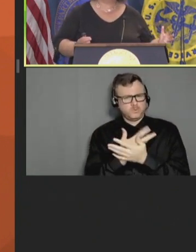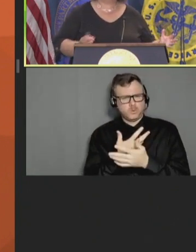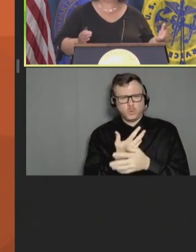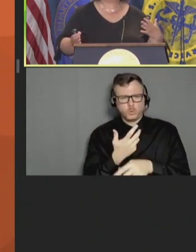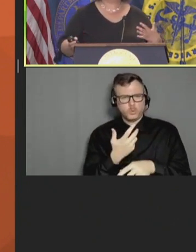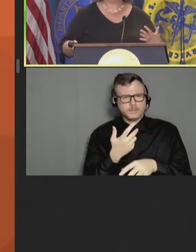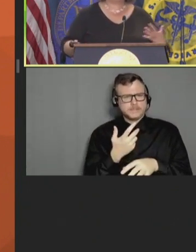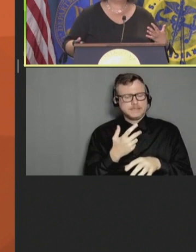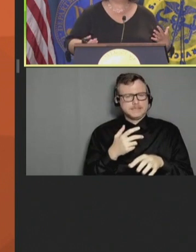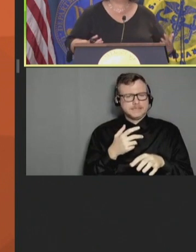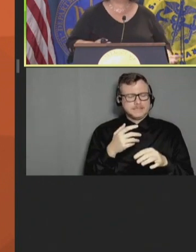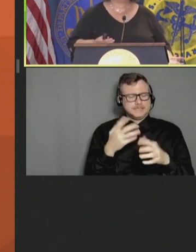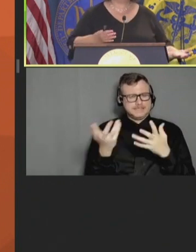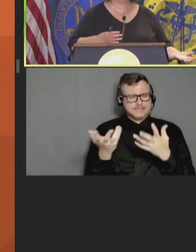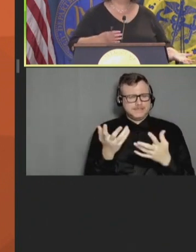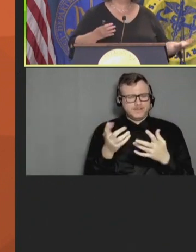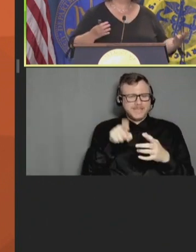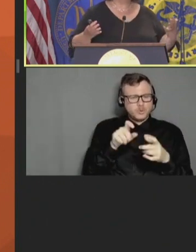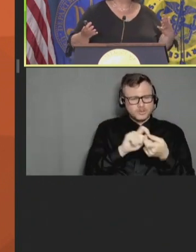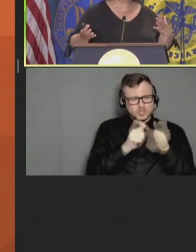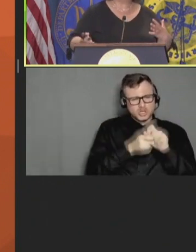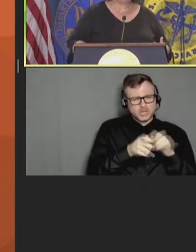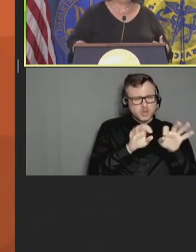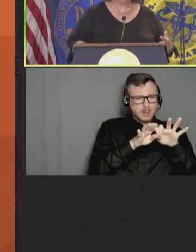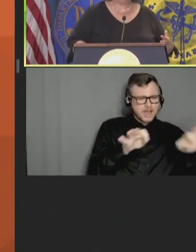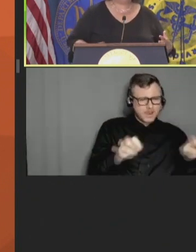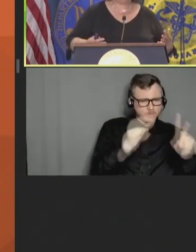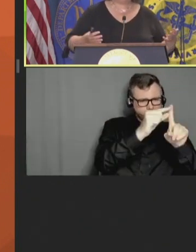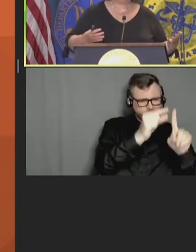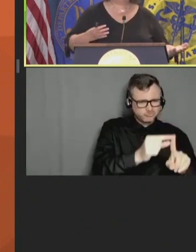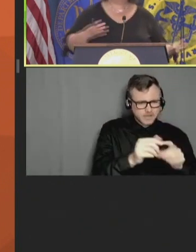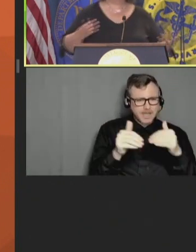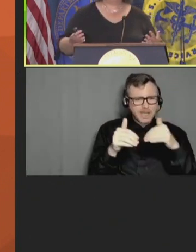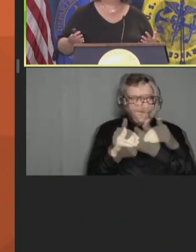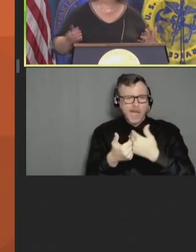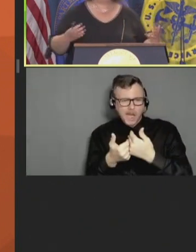may need to adjust our language. We may need to adjust how we say things or where we're saying